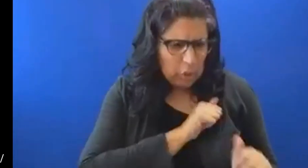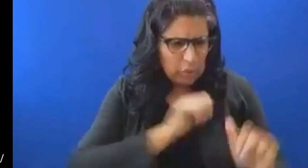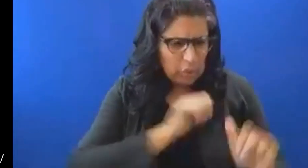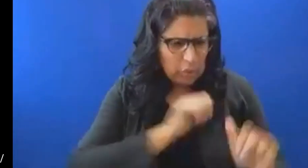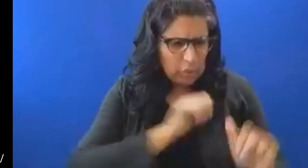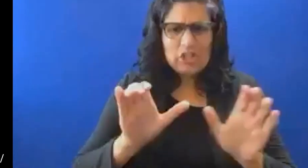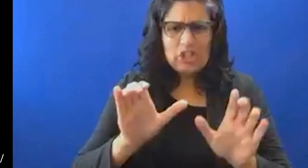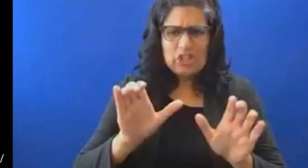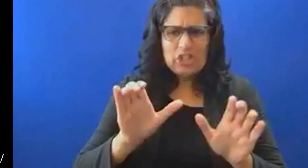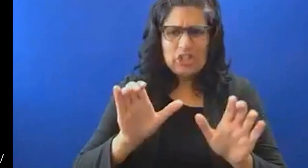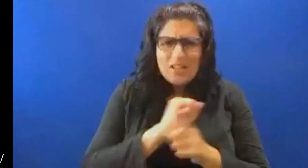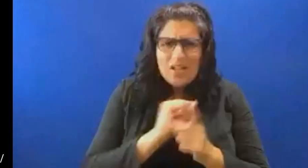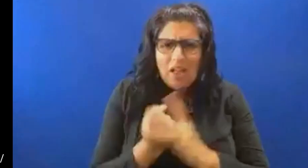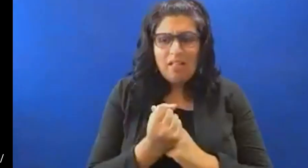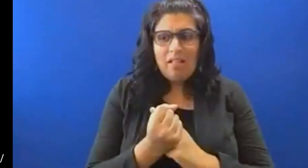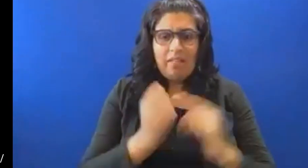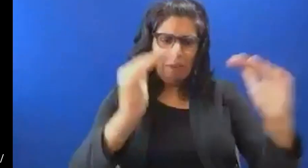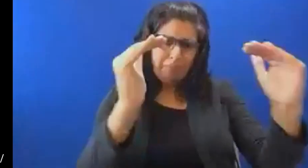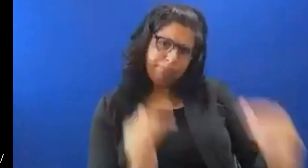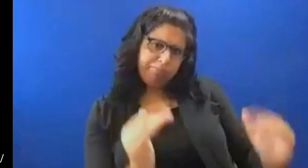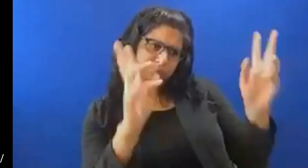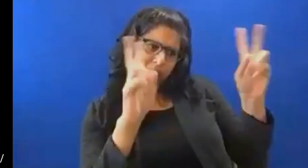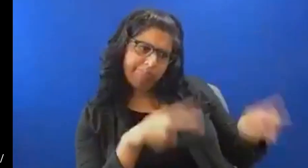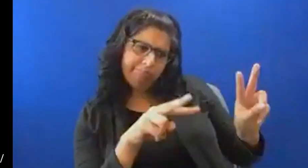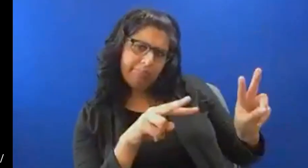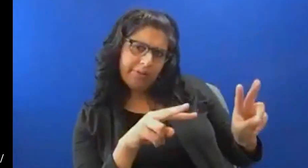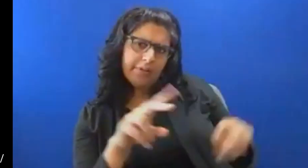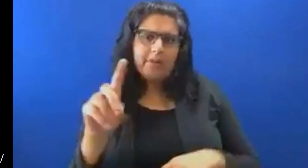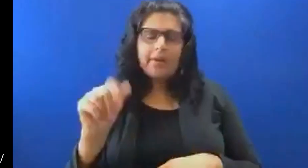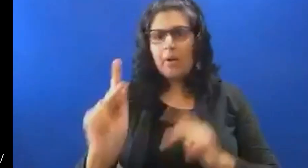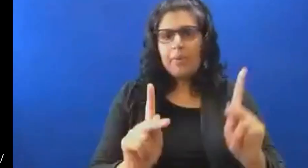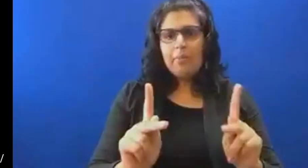or devalue someone based on your perception of them as being disabled.